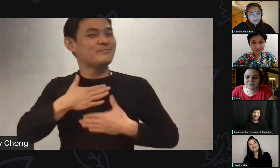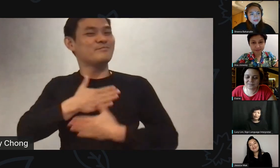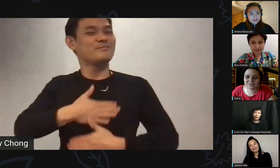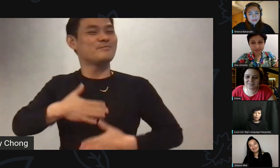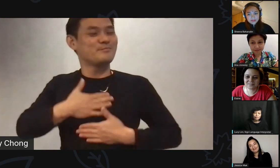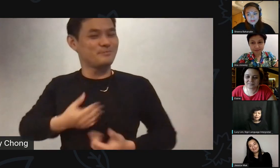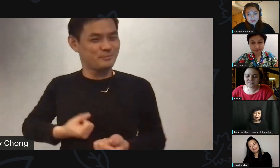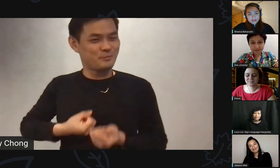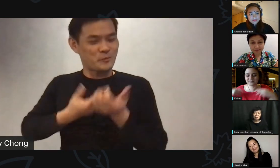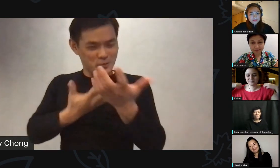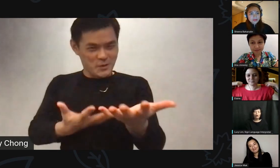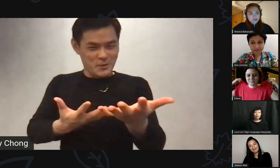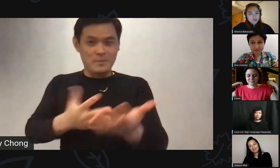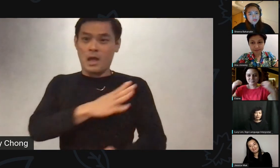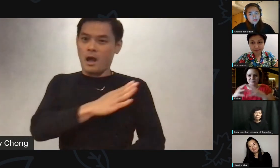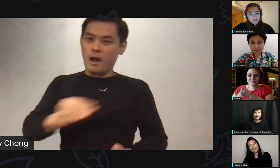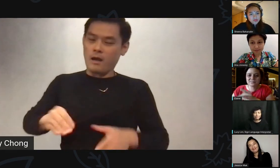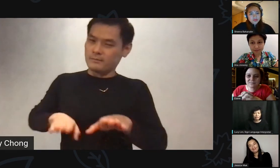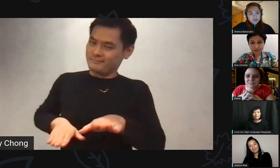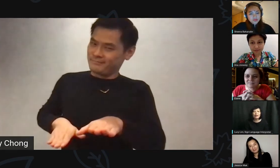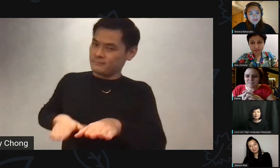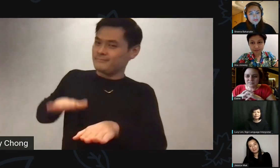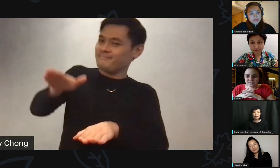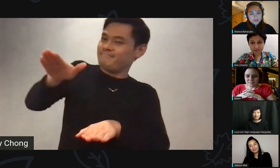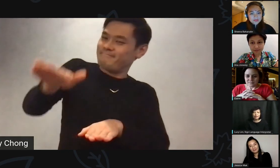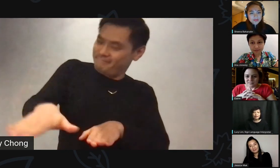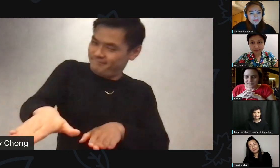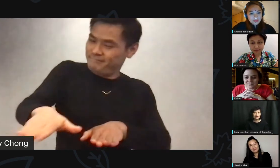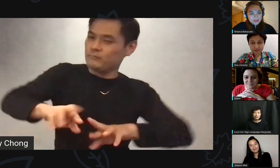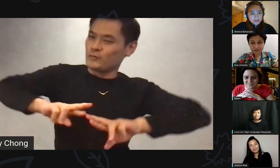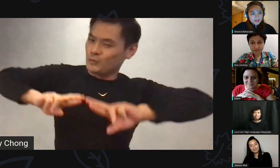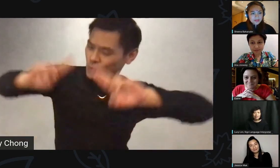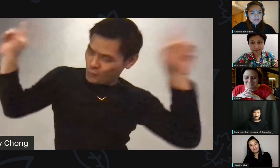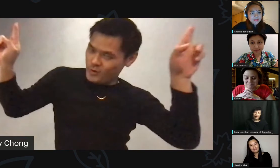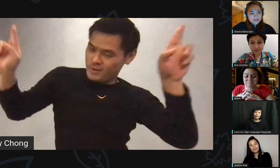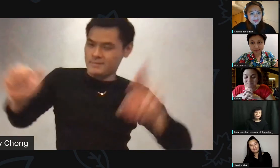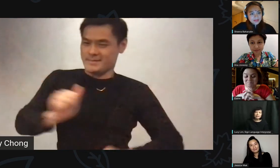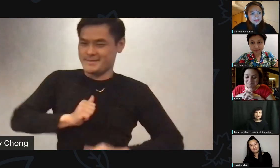I hope that all of y’all had a very entertaining evening and this is